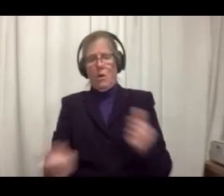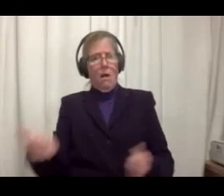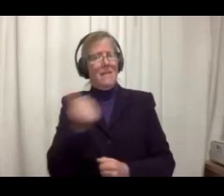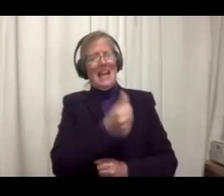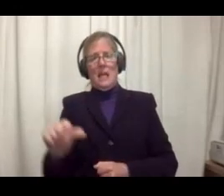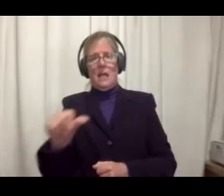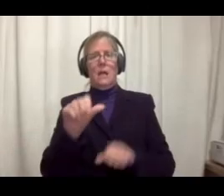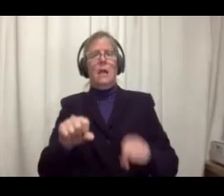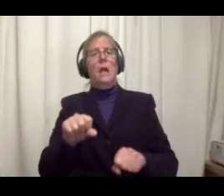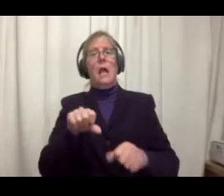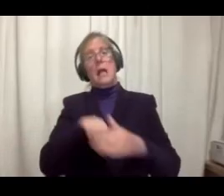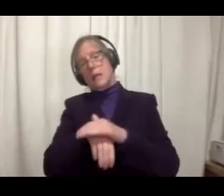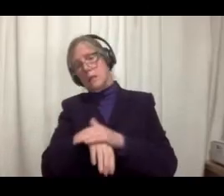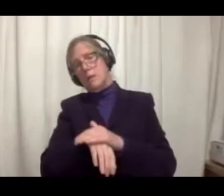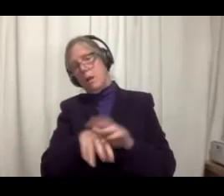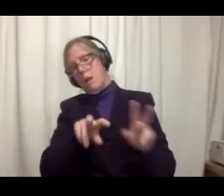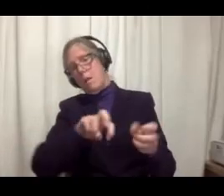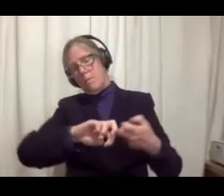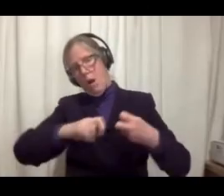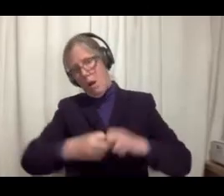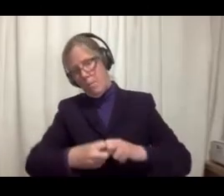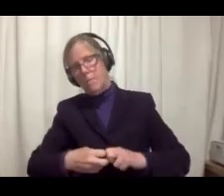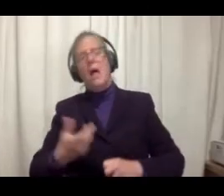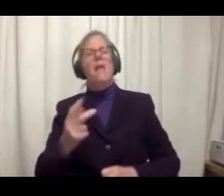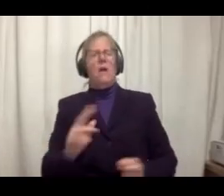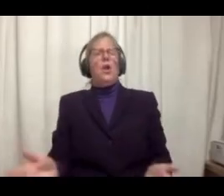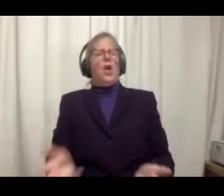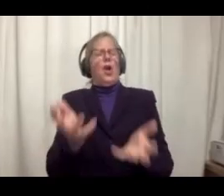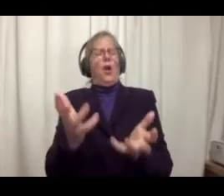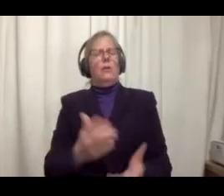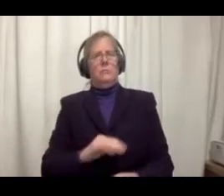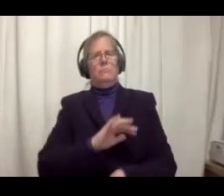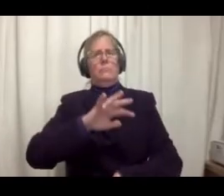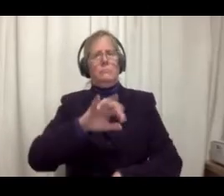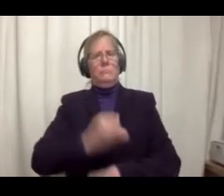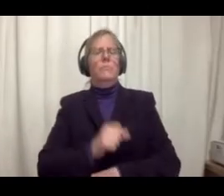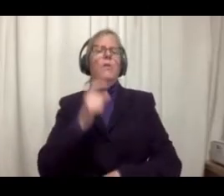grantees are encouraged to schedule a technical assistance session.